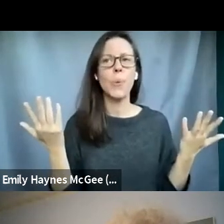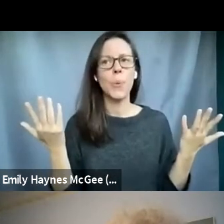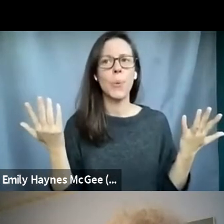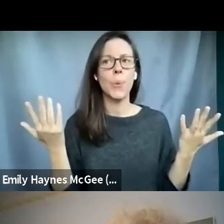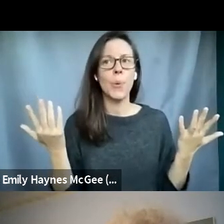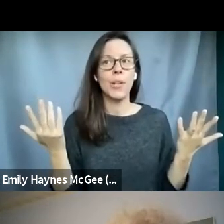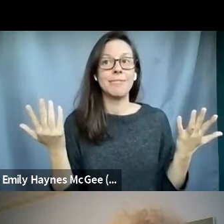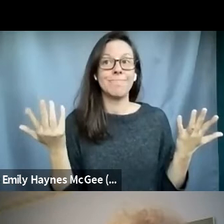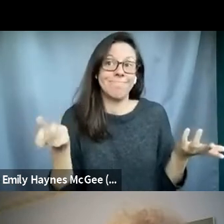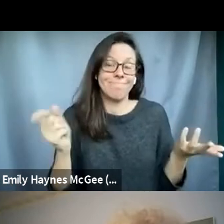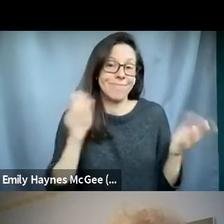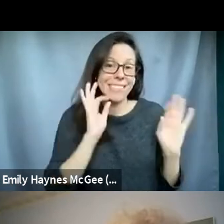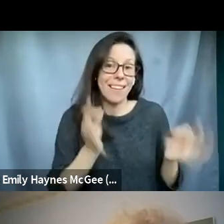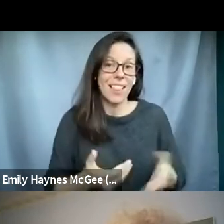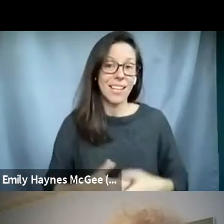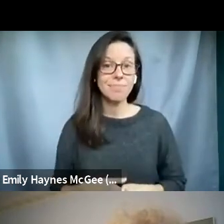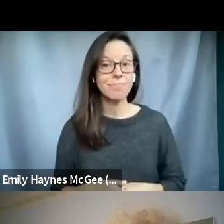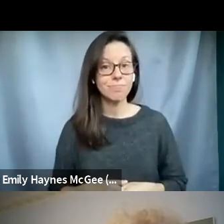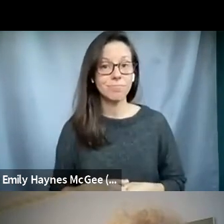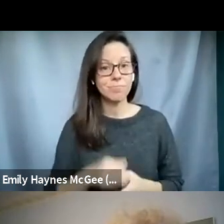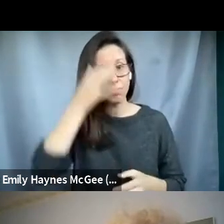So definitely.